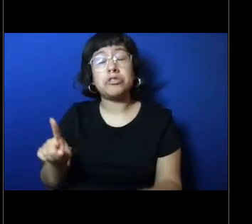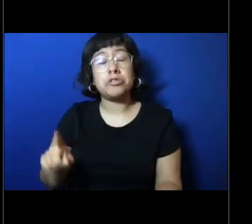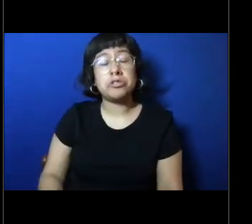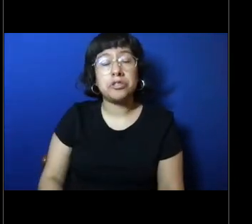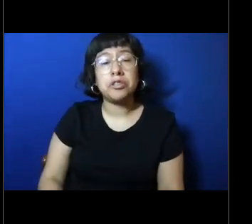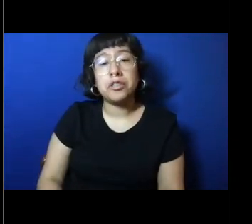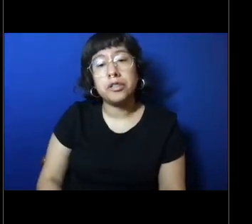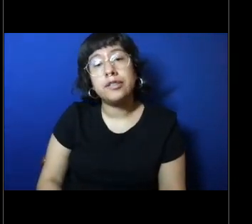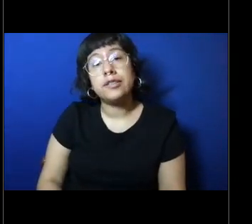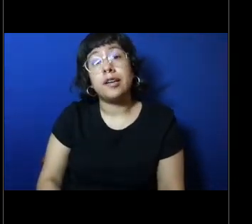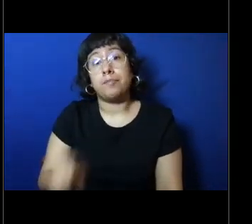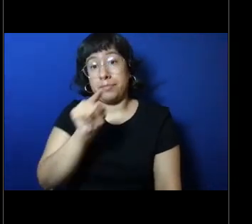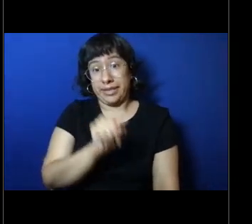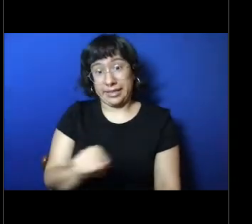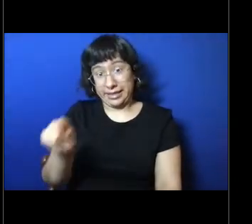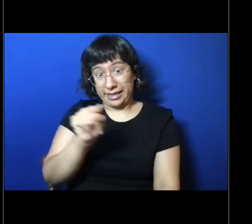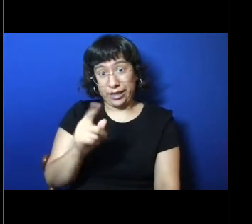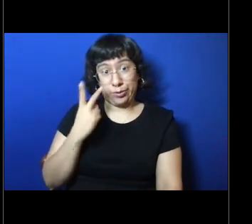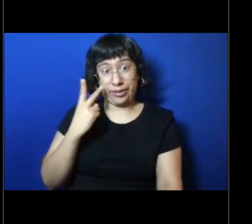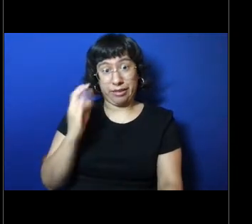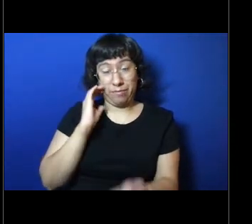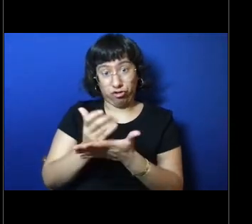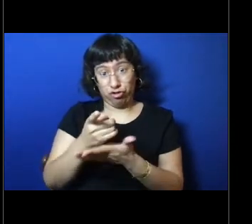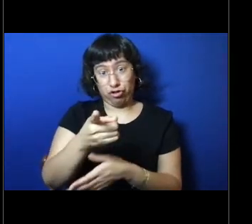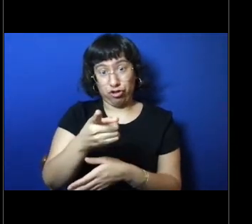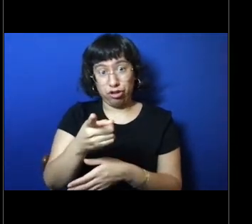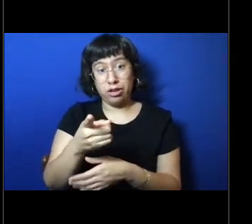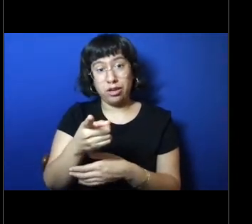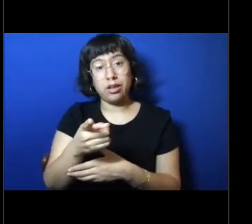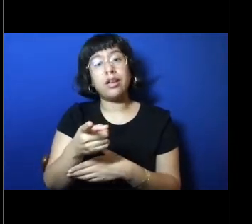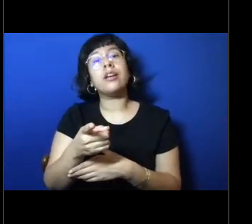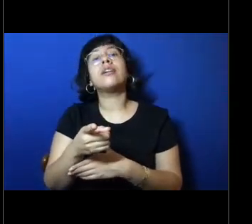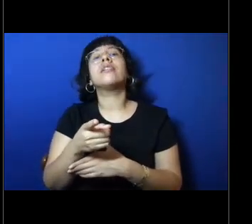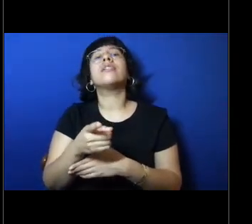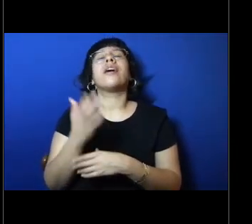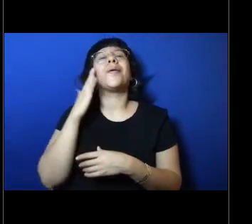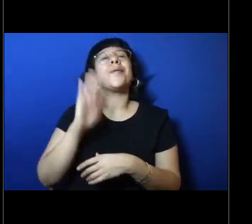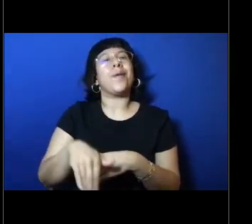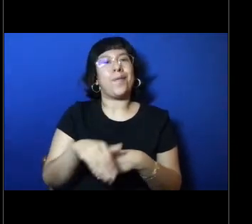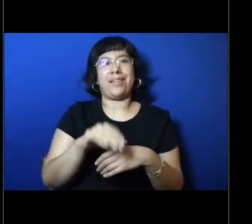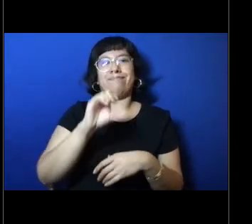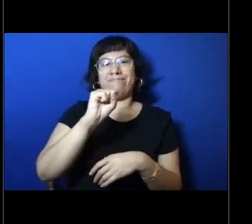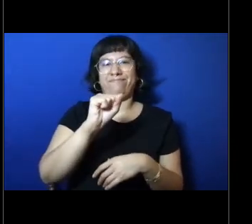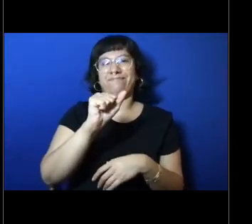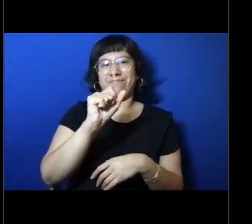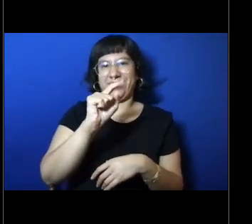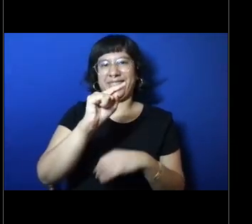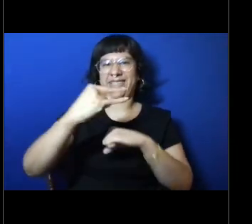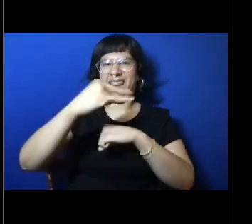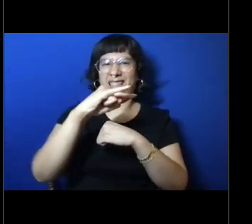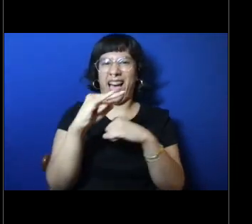But these particular satellites that you're seeing here is what we'd like to do is go from a size of trucks down to the size of like a loaf of bread.